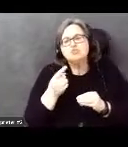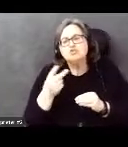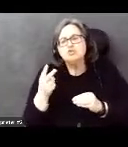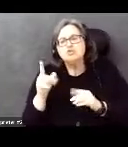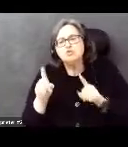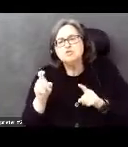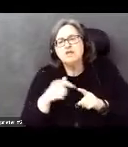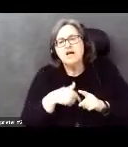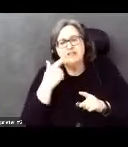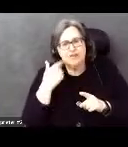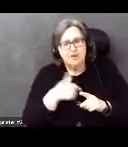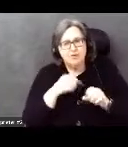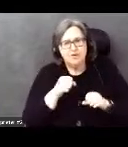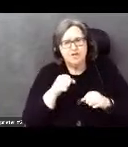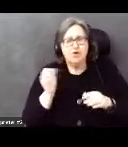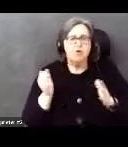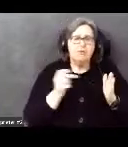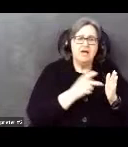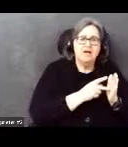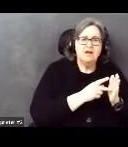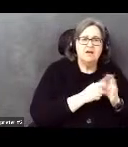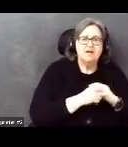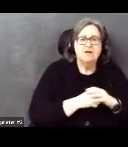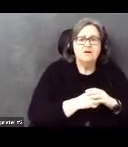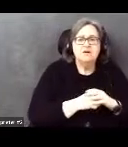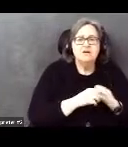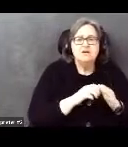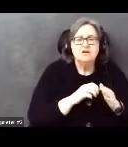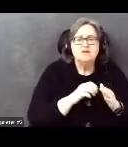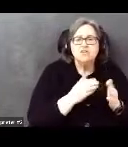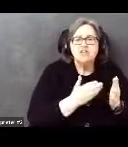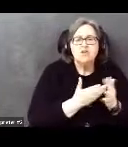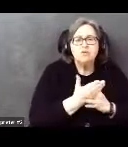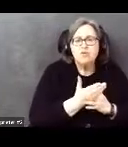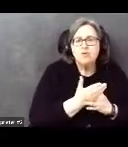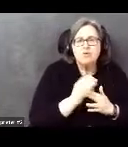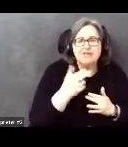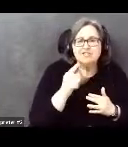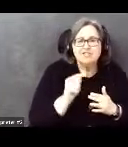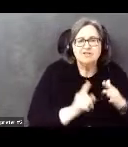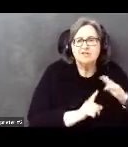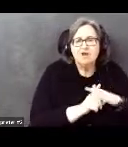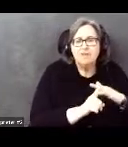through the chat or have come up as people